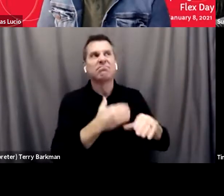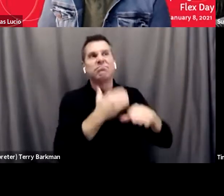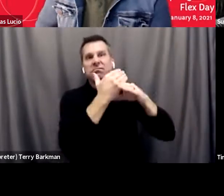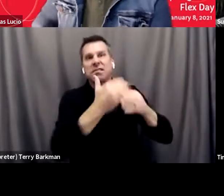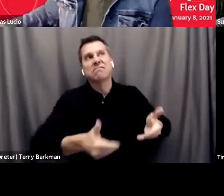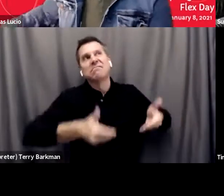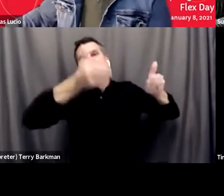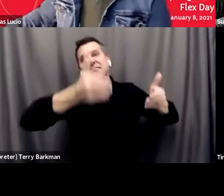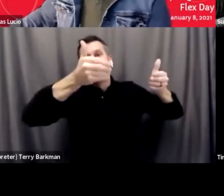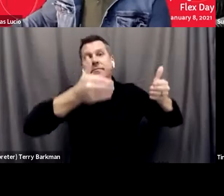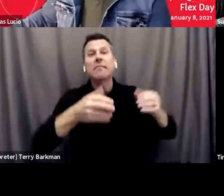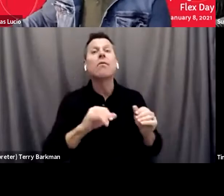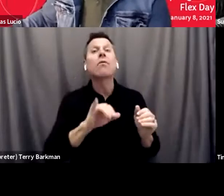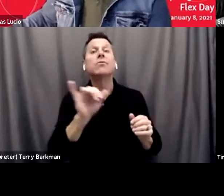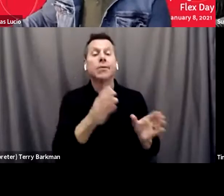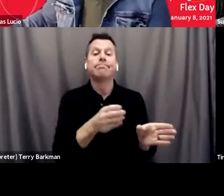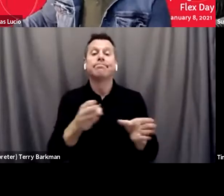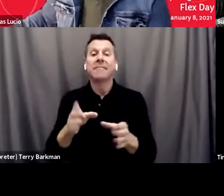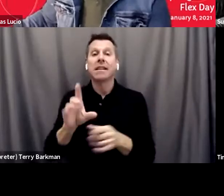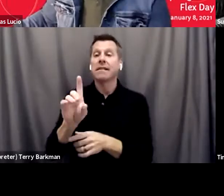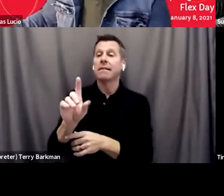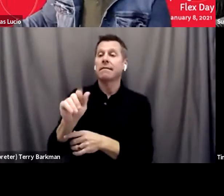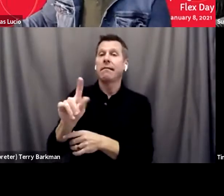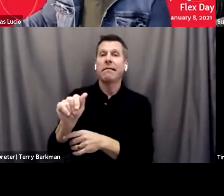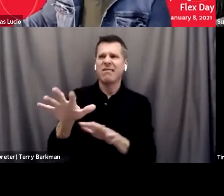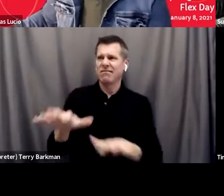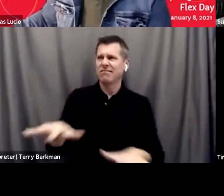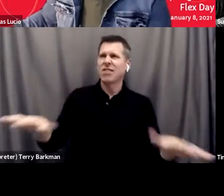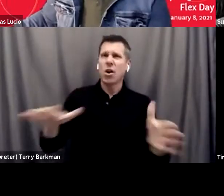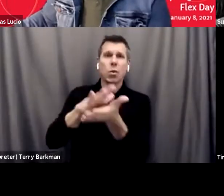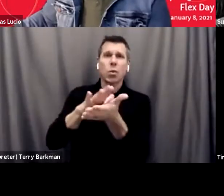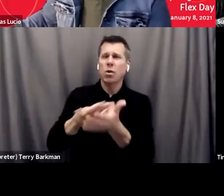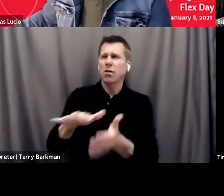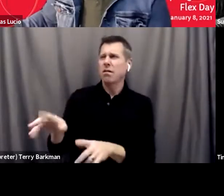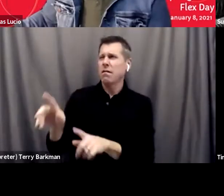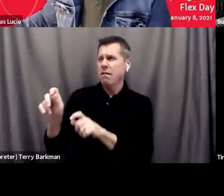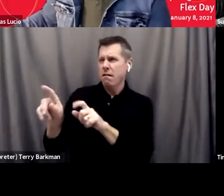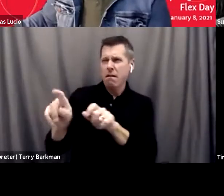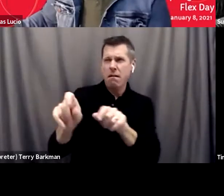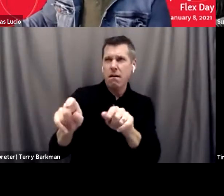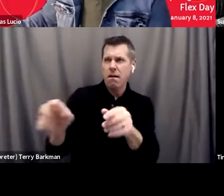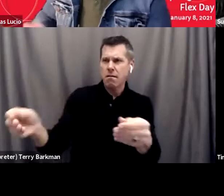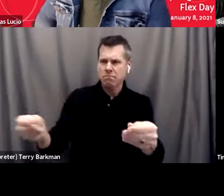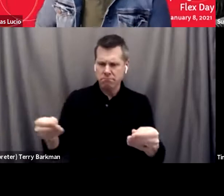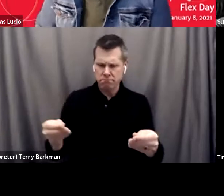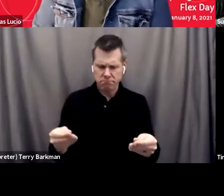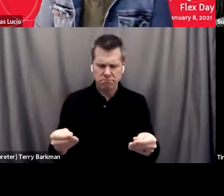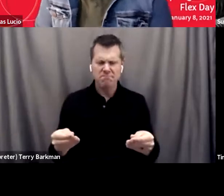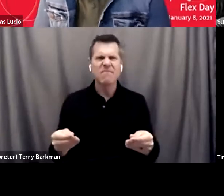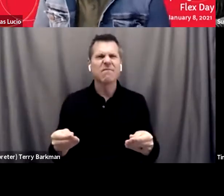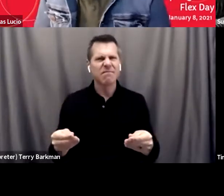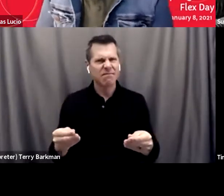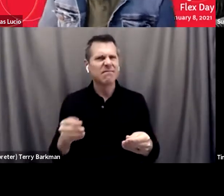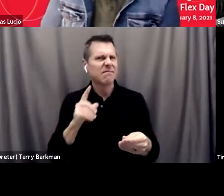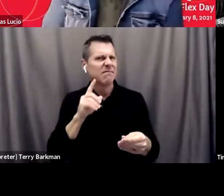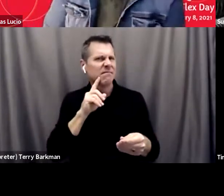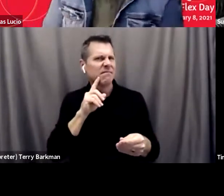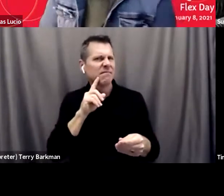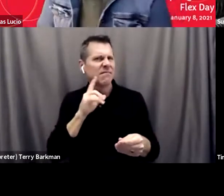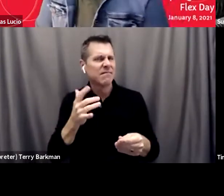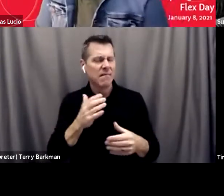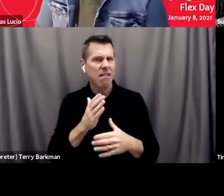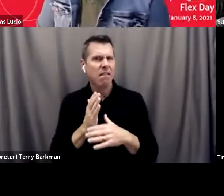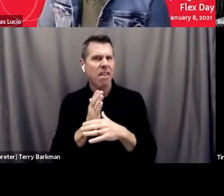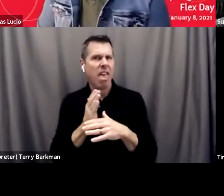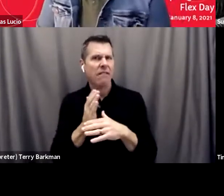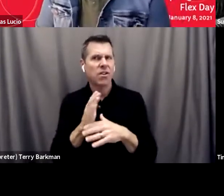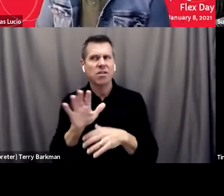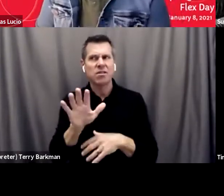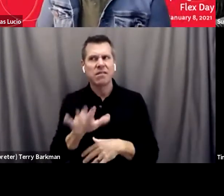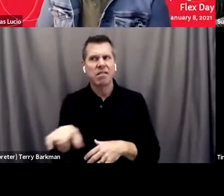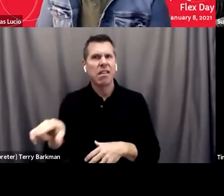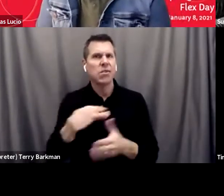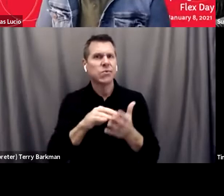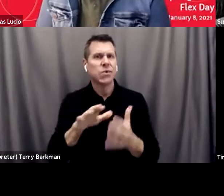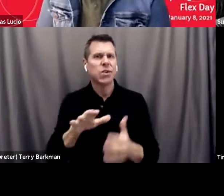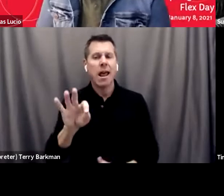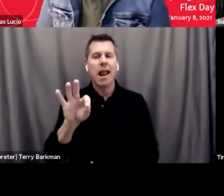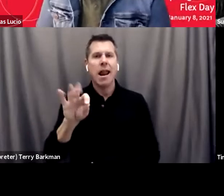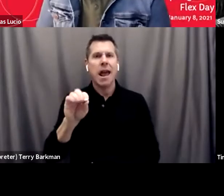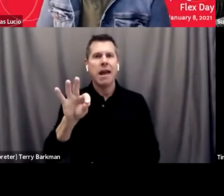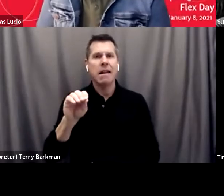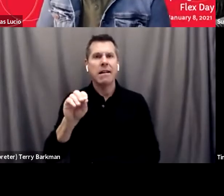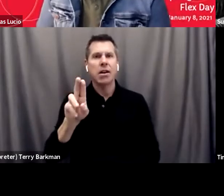the data from across our campus and realizing that, on average, our students take 90 units here at Fresno City College before reaching a